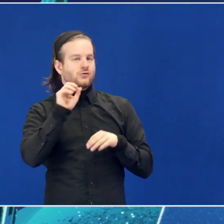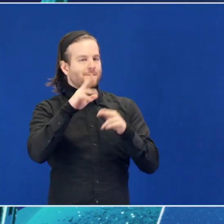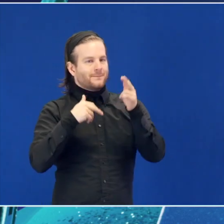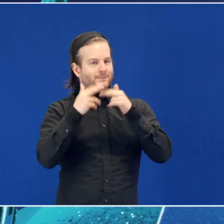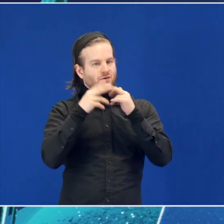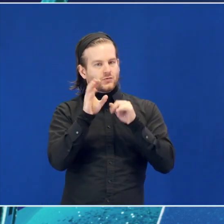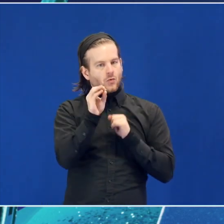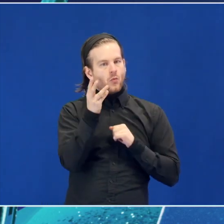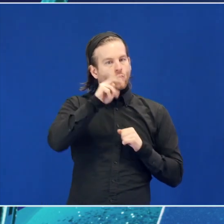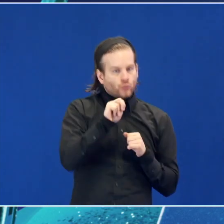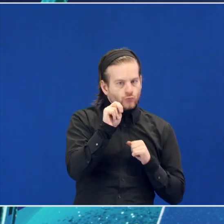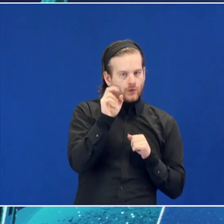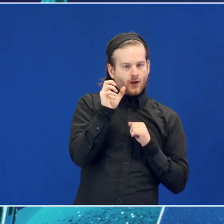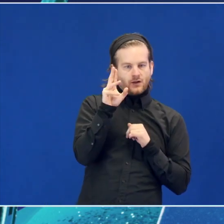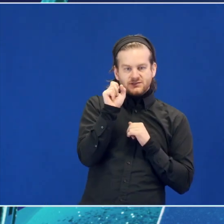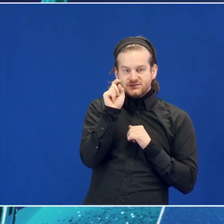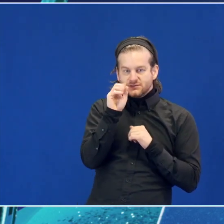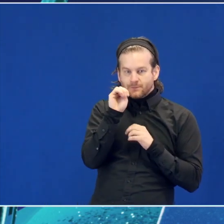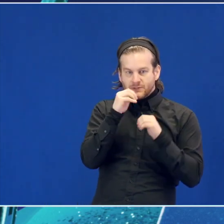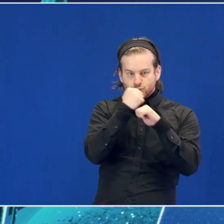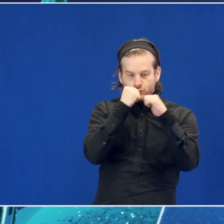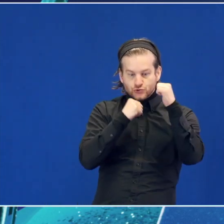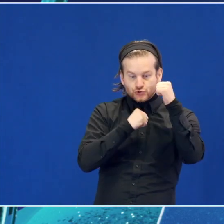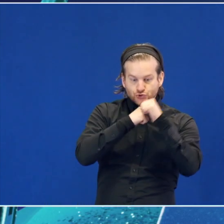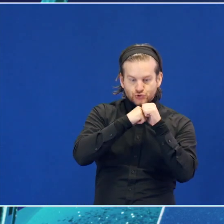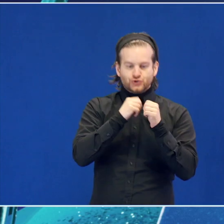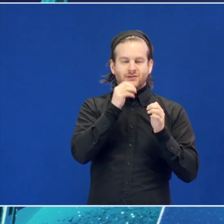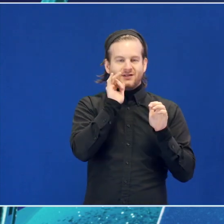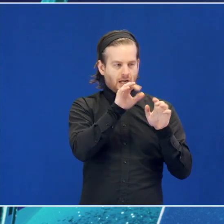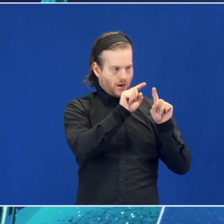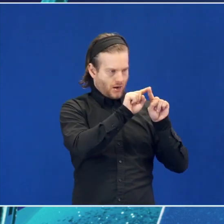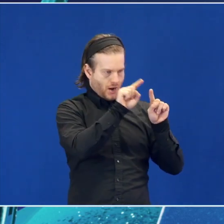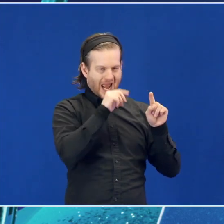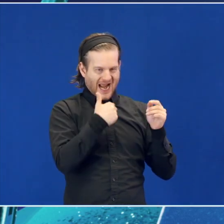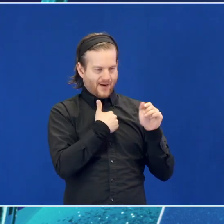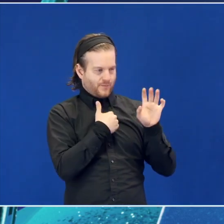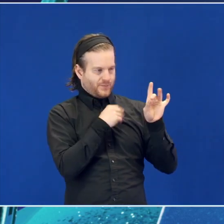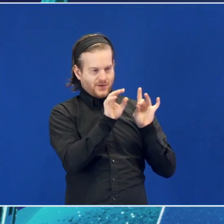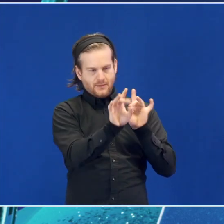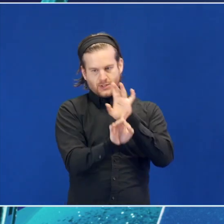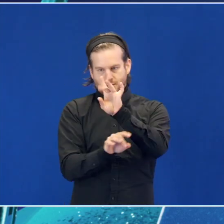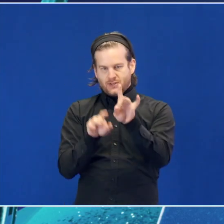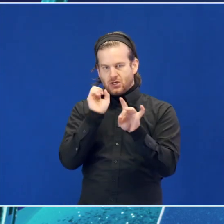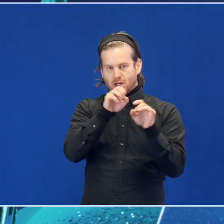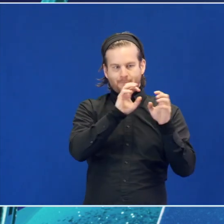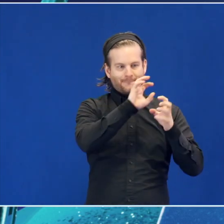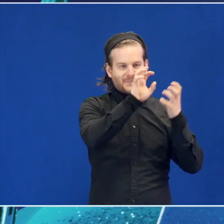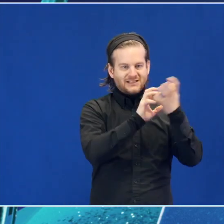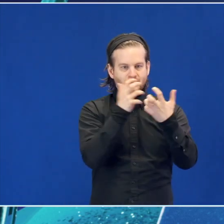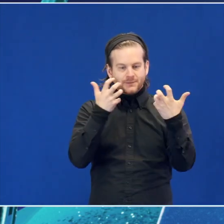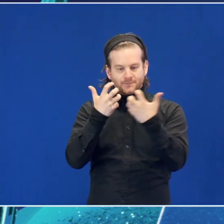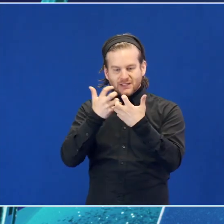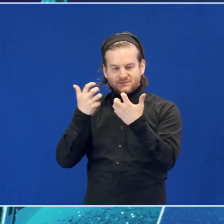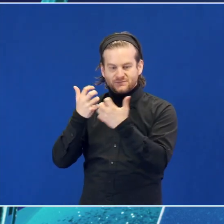because we know that model selection matters, you could just really -- you could start to eliminate accessibility debt before it